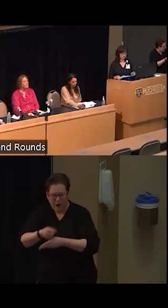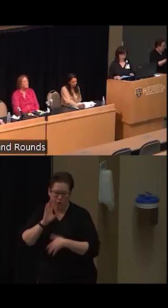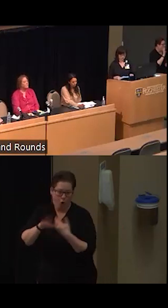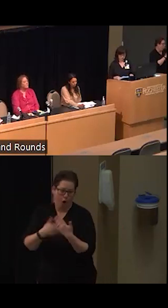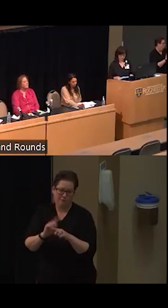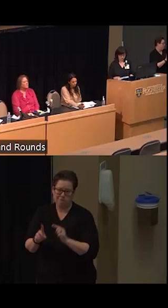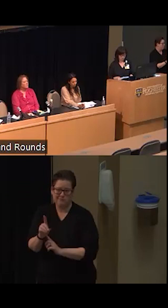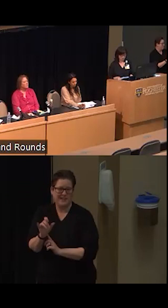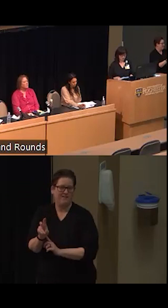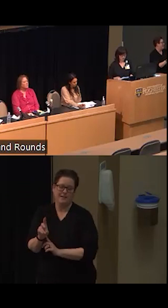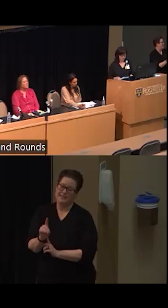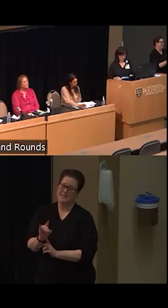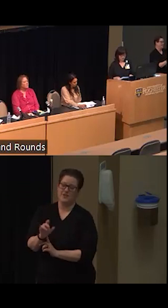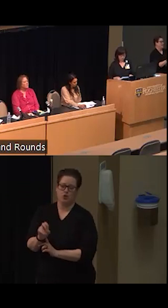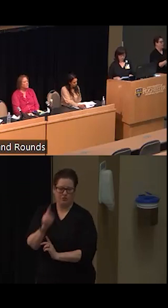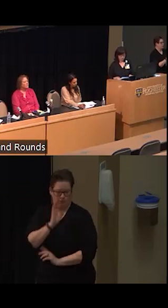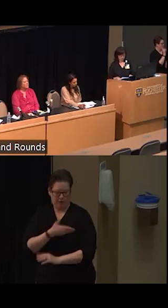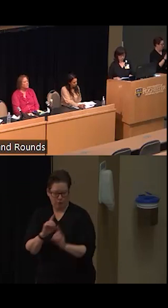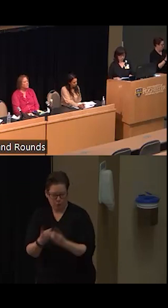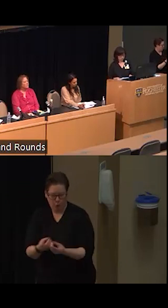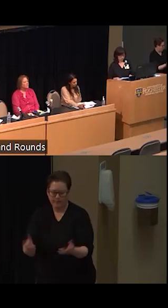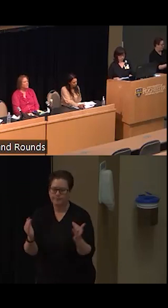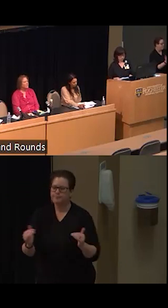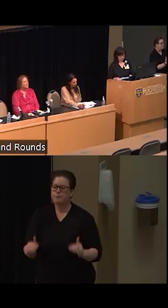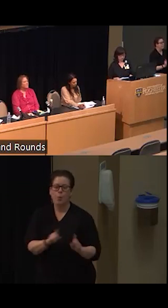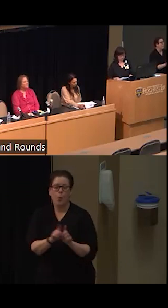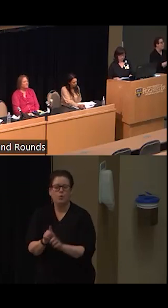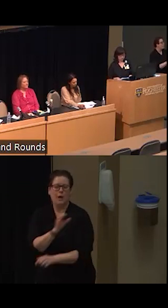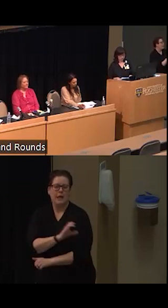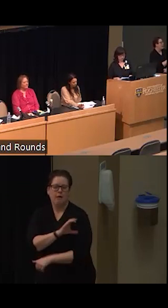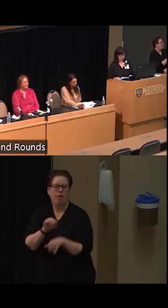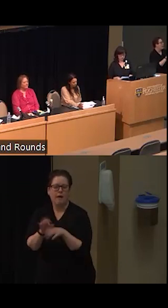all divisions of our department and currently also serves as the clinical advisor to the